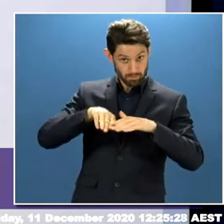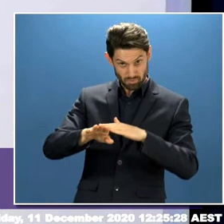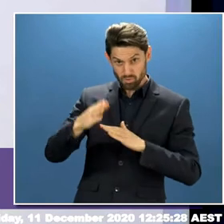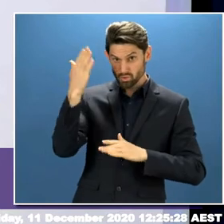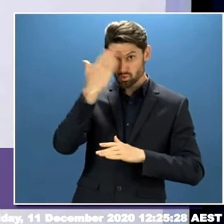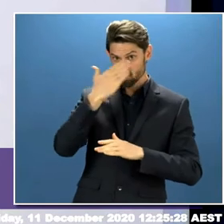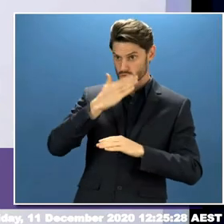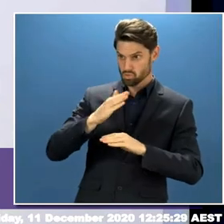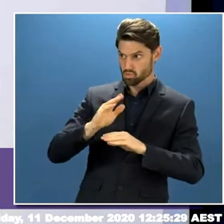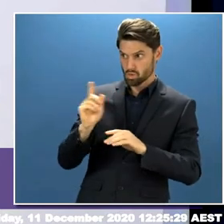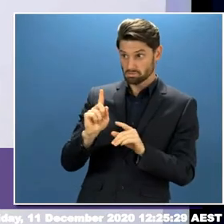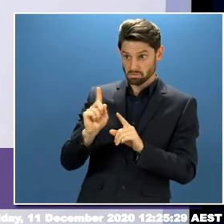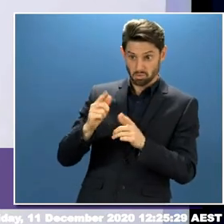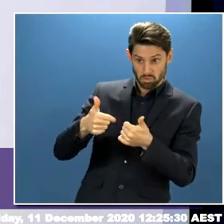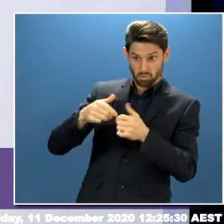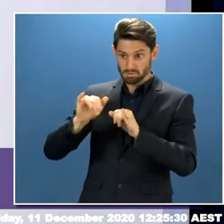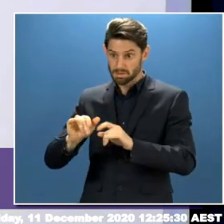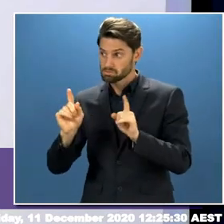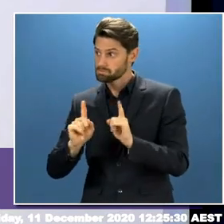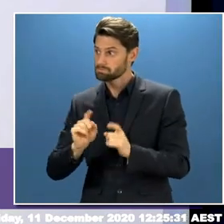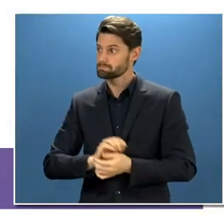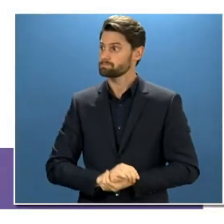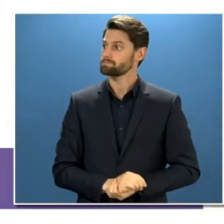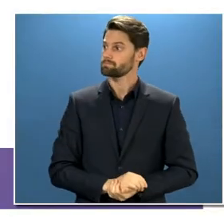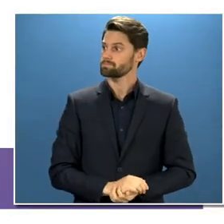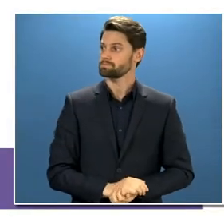going to school and how did you feel about school?